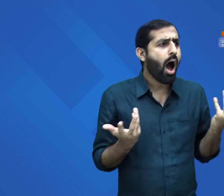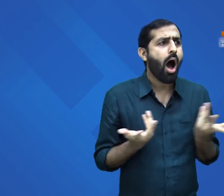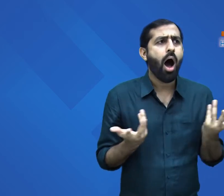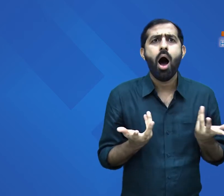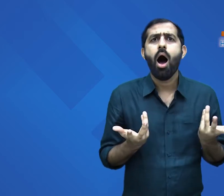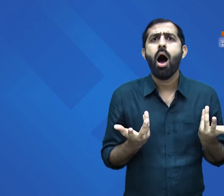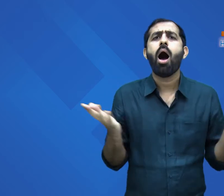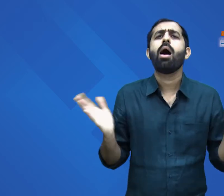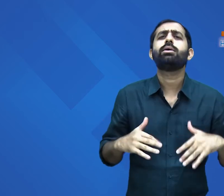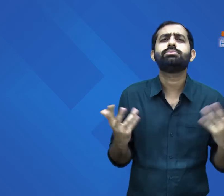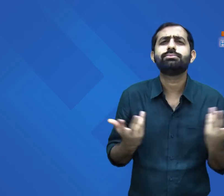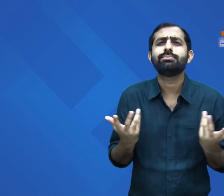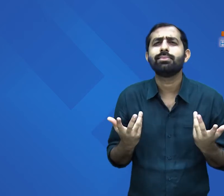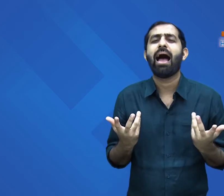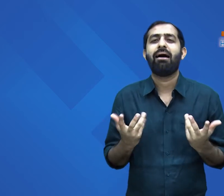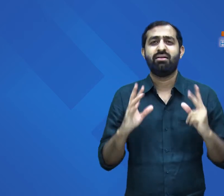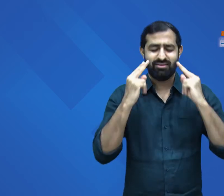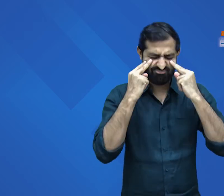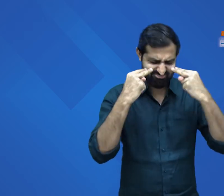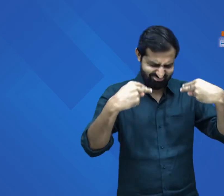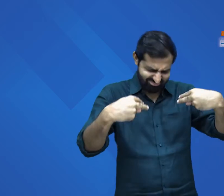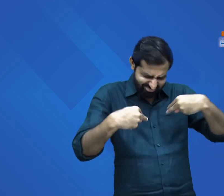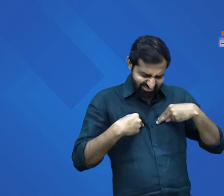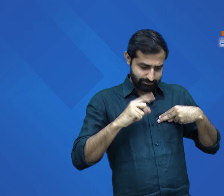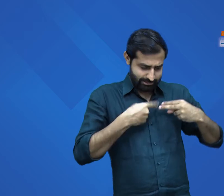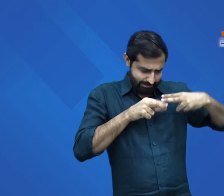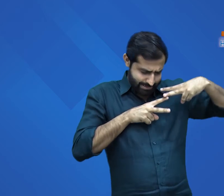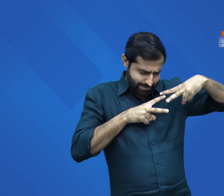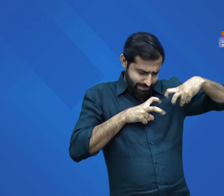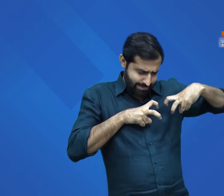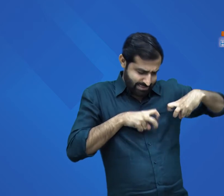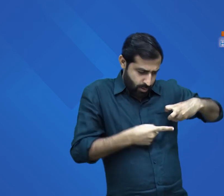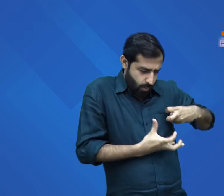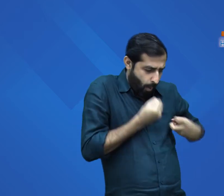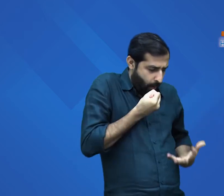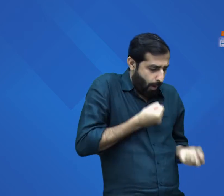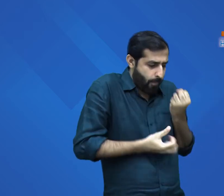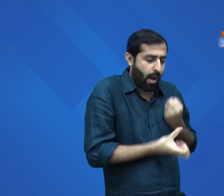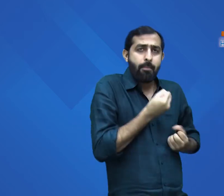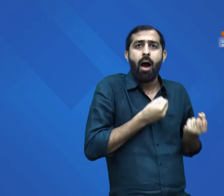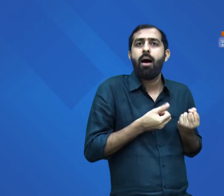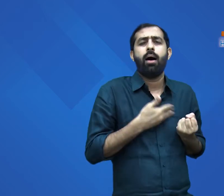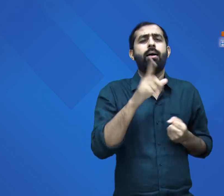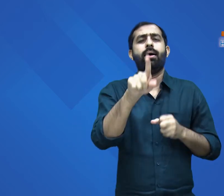digging within which means to introspect our thoughts and actions and evaluate them.